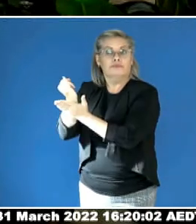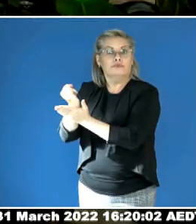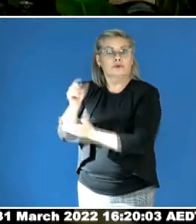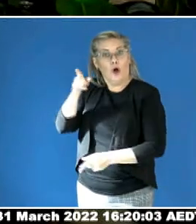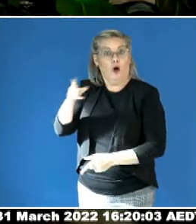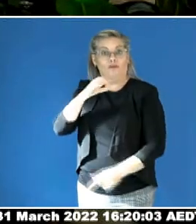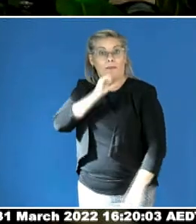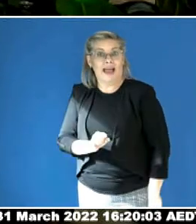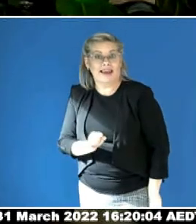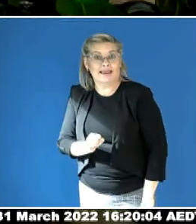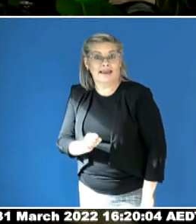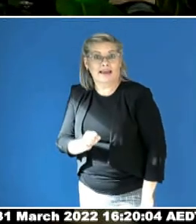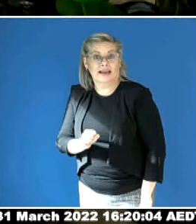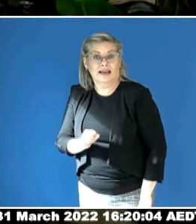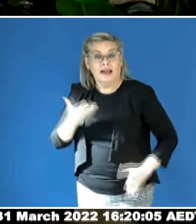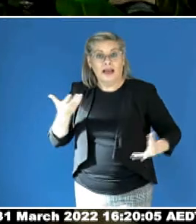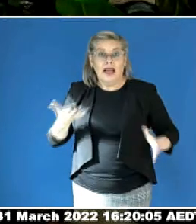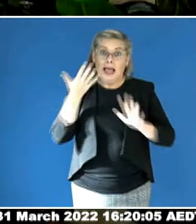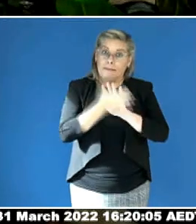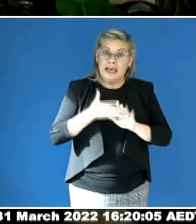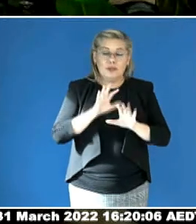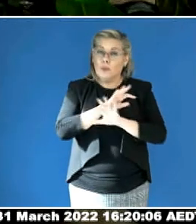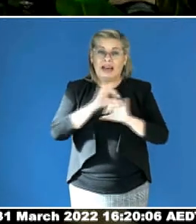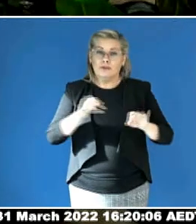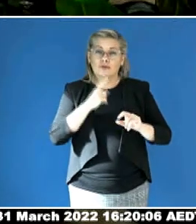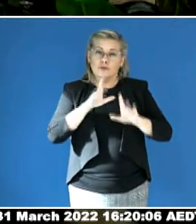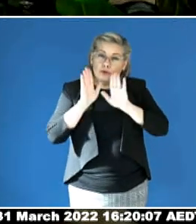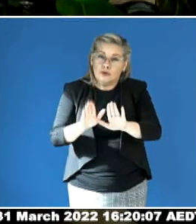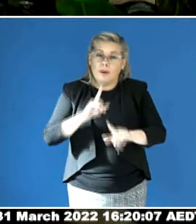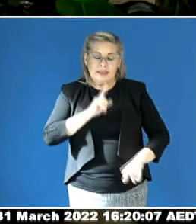justice in a system that has sadly many times in the past served in favour of male